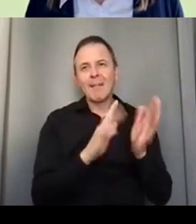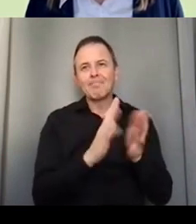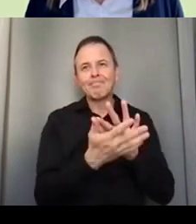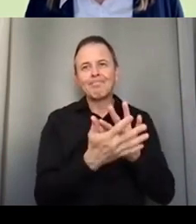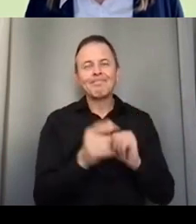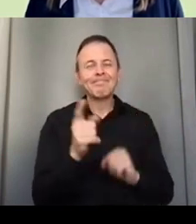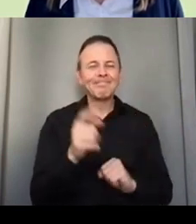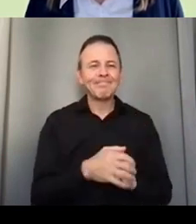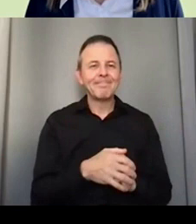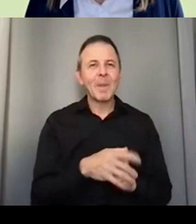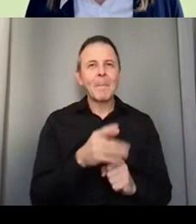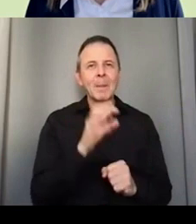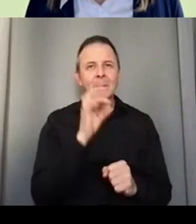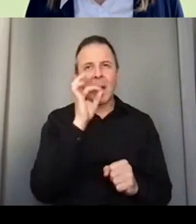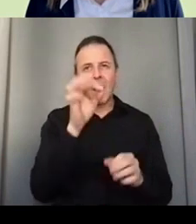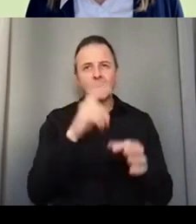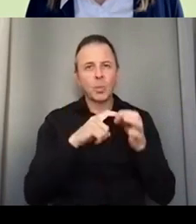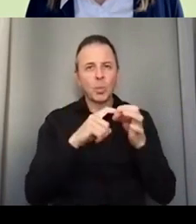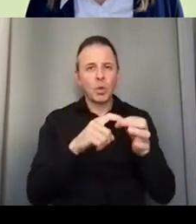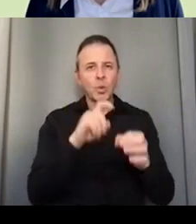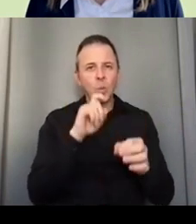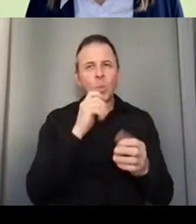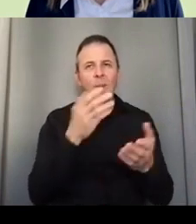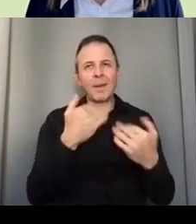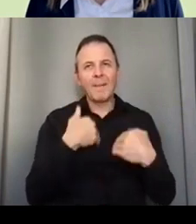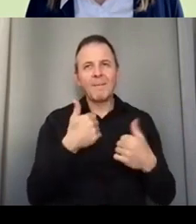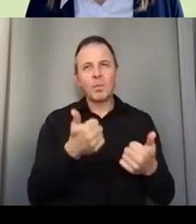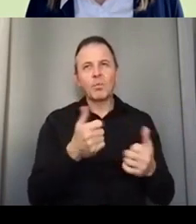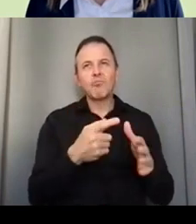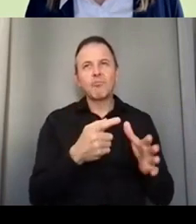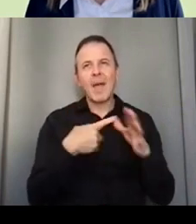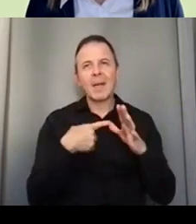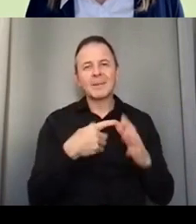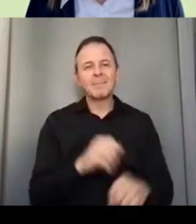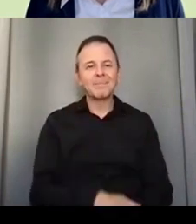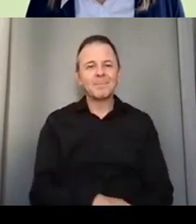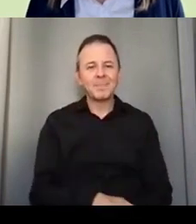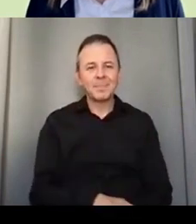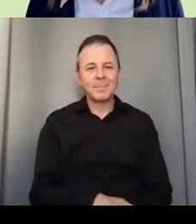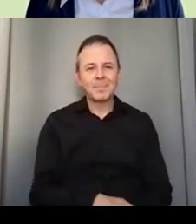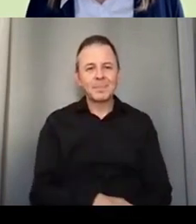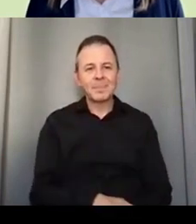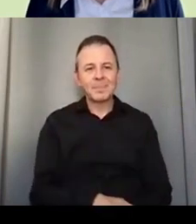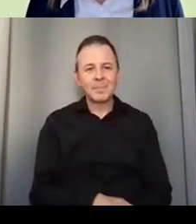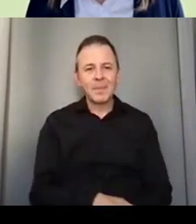asking questions is going to get you the answer you need now unscheduled plan